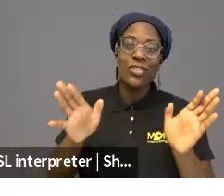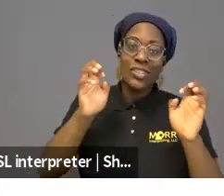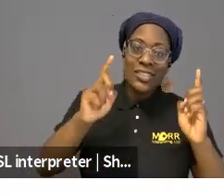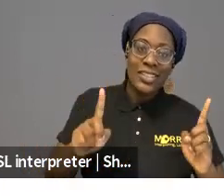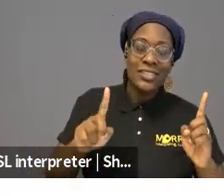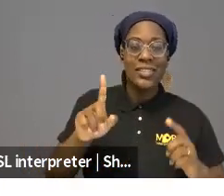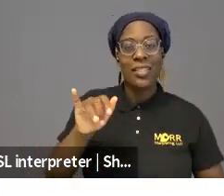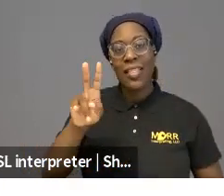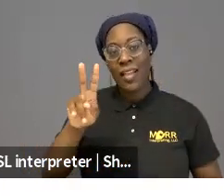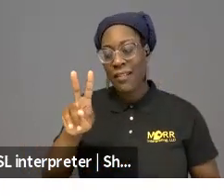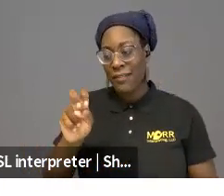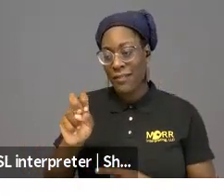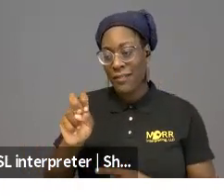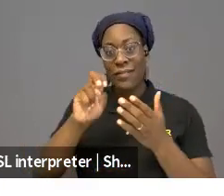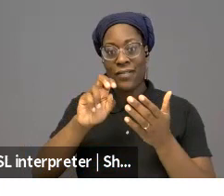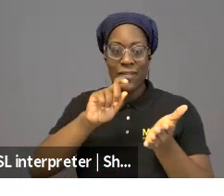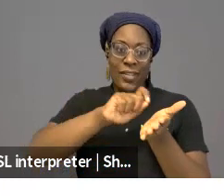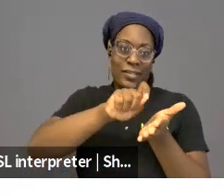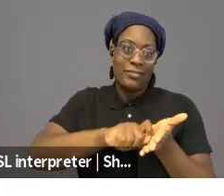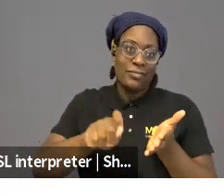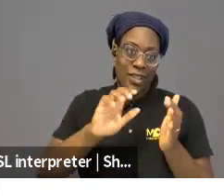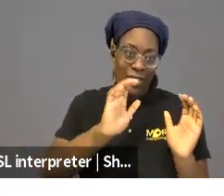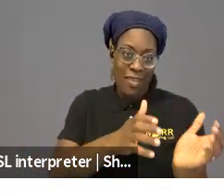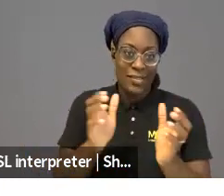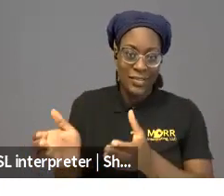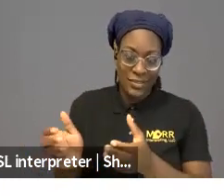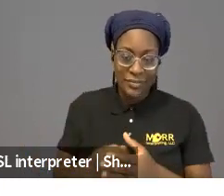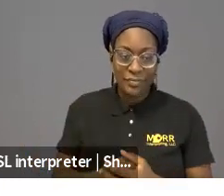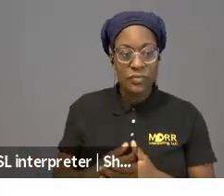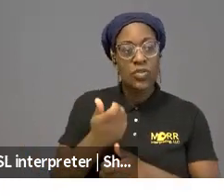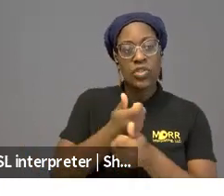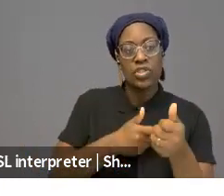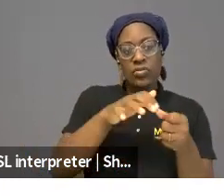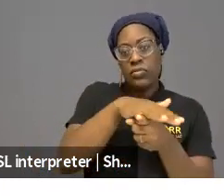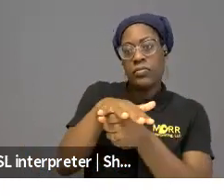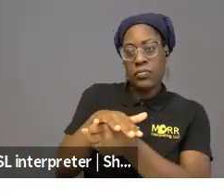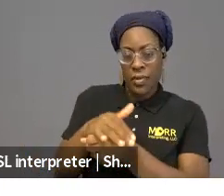Each of these areas has their own director that also teaches. In many ways this group